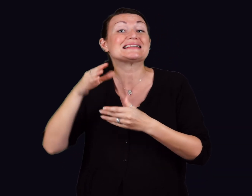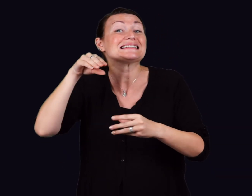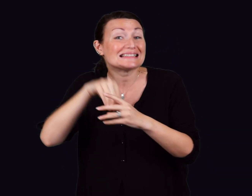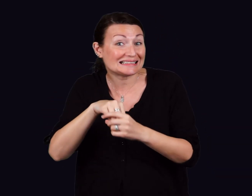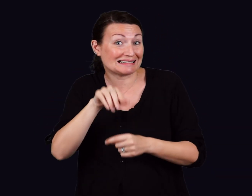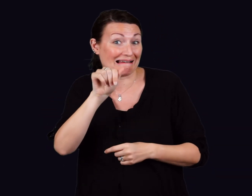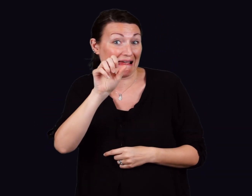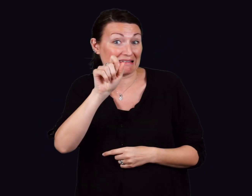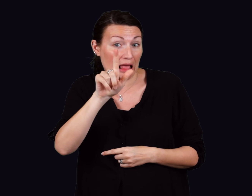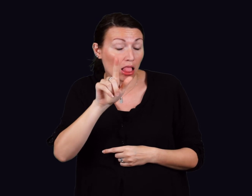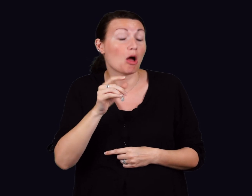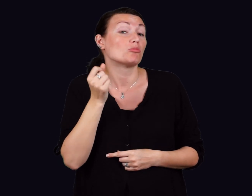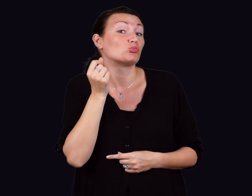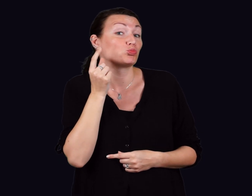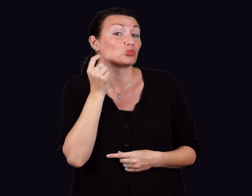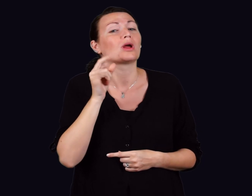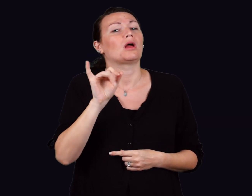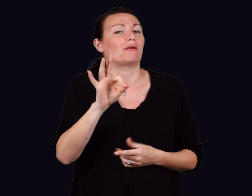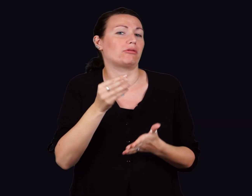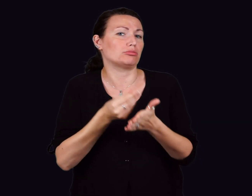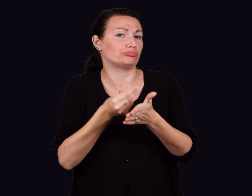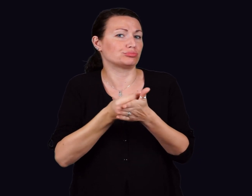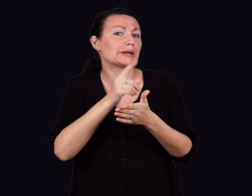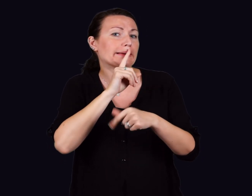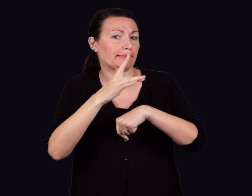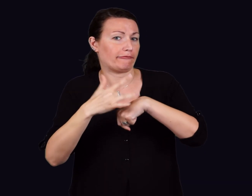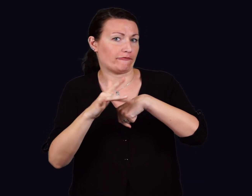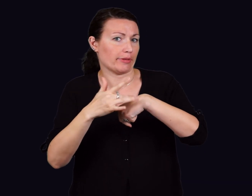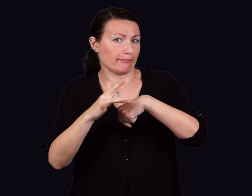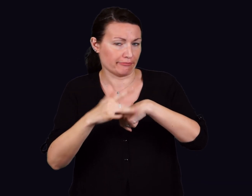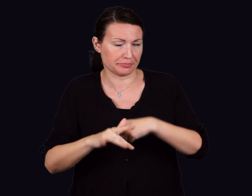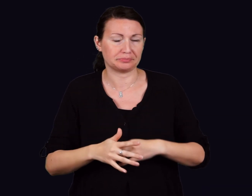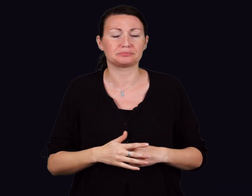in American Sign Language, if funding is available.